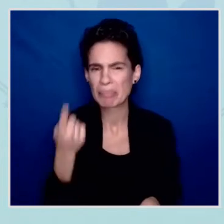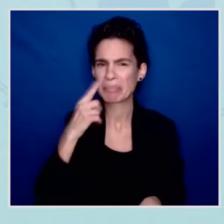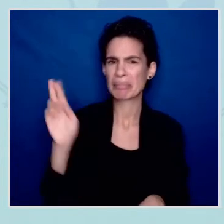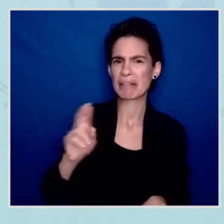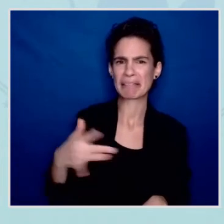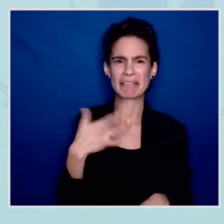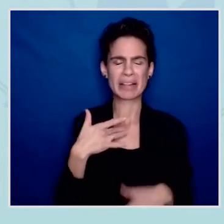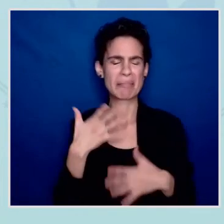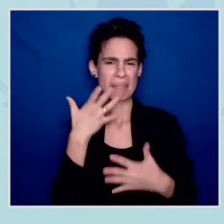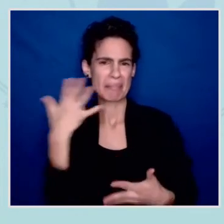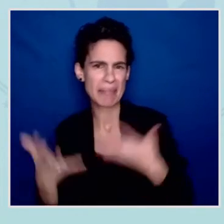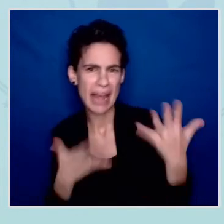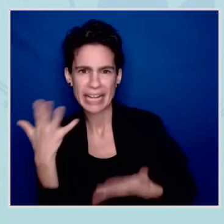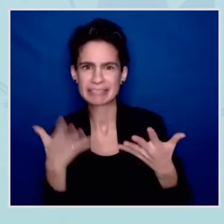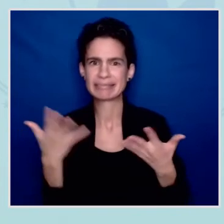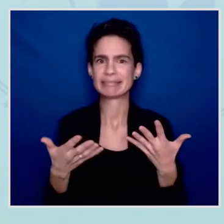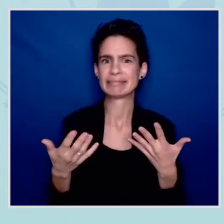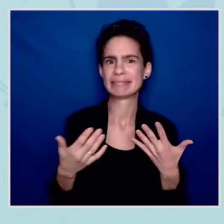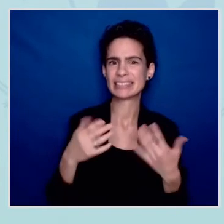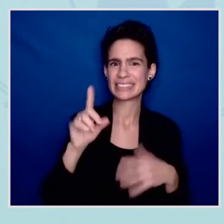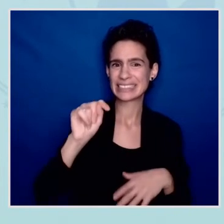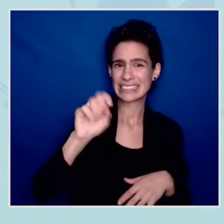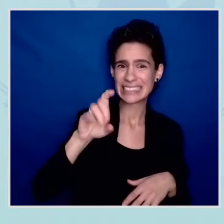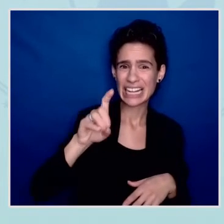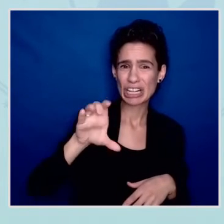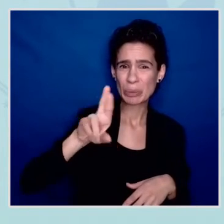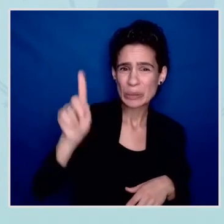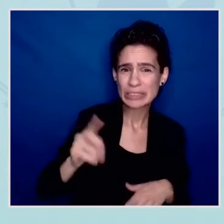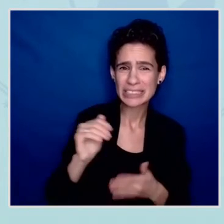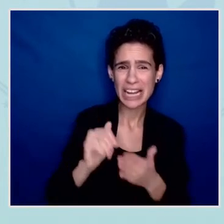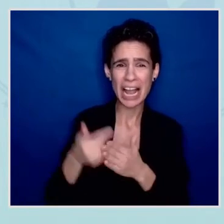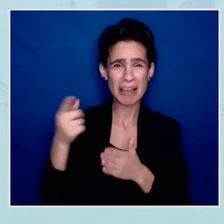WHAT CONSTITUTES A REPUBLICAN PARTY. TO HEAR SOME OF MY COLLEAGUES,